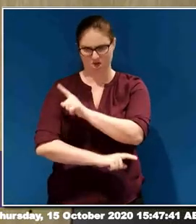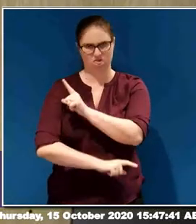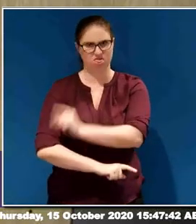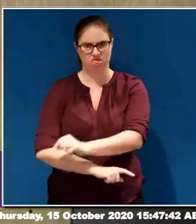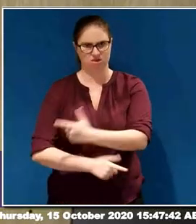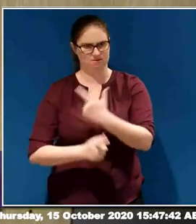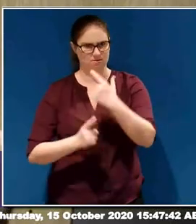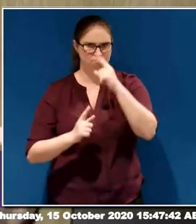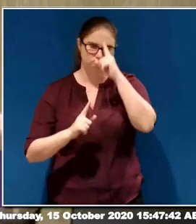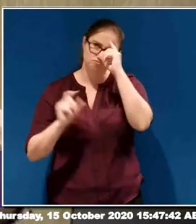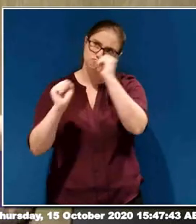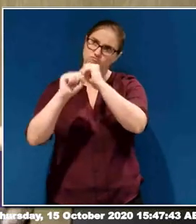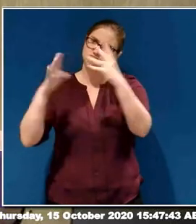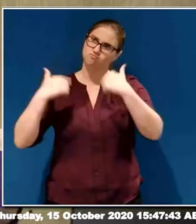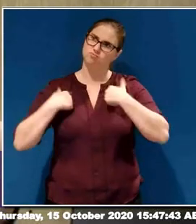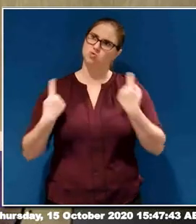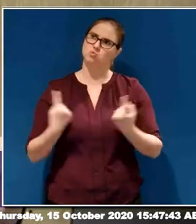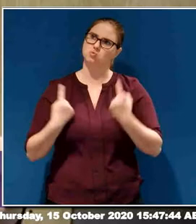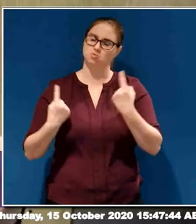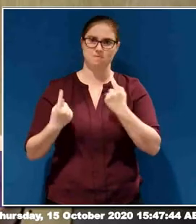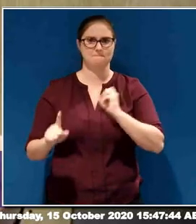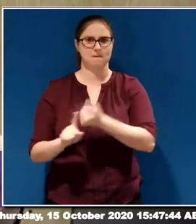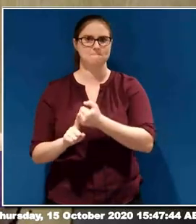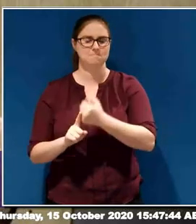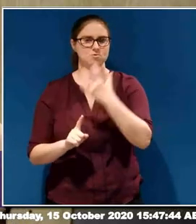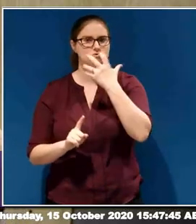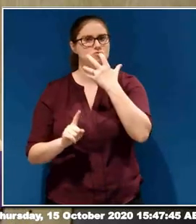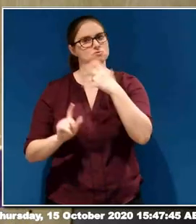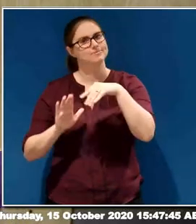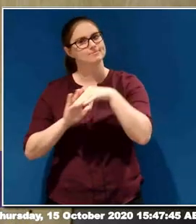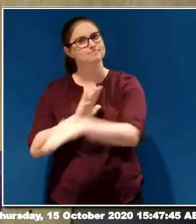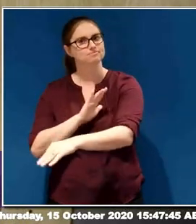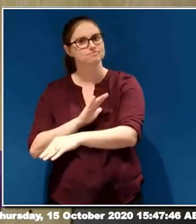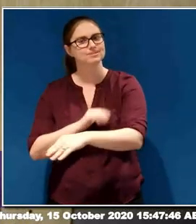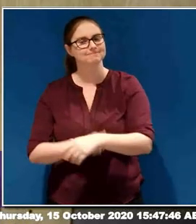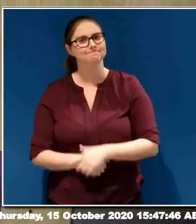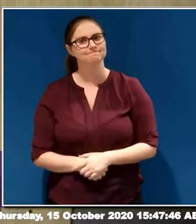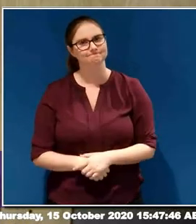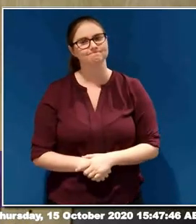But it's also the first few years of school are the most critical in